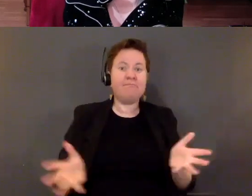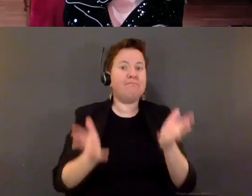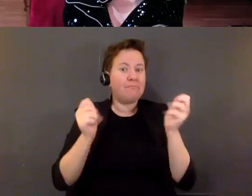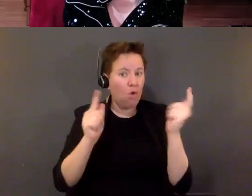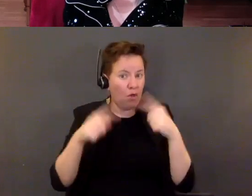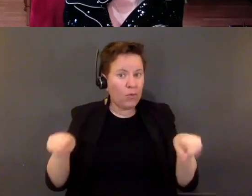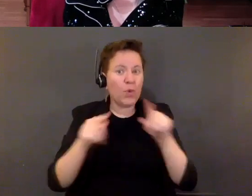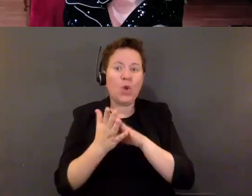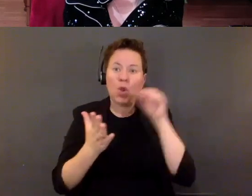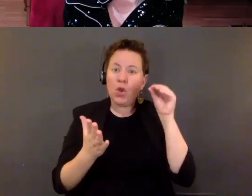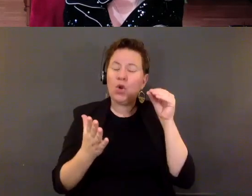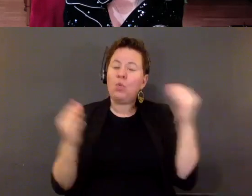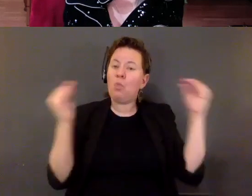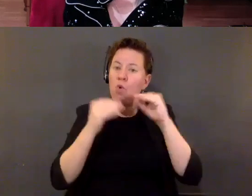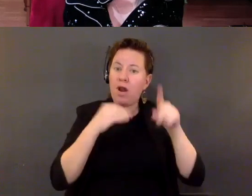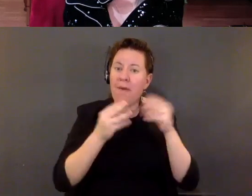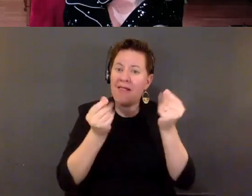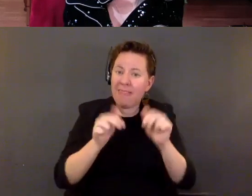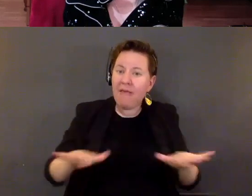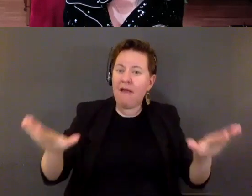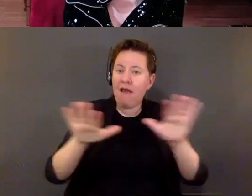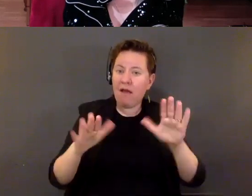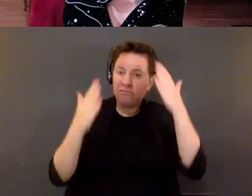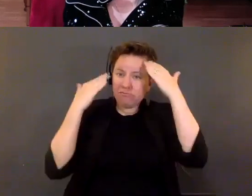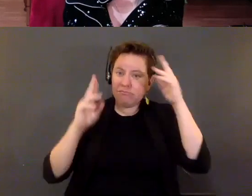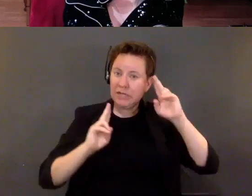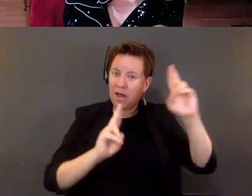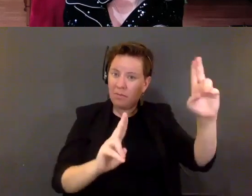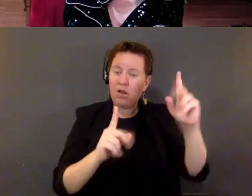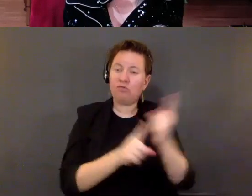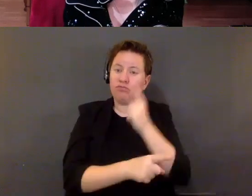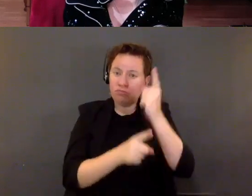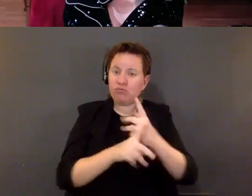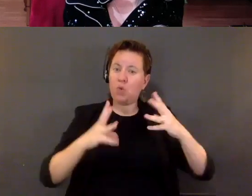land acknowledgements and the rightful owners of the land or you are doing tonight's event